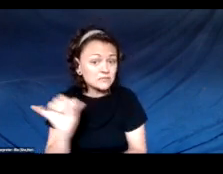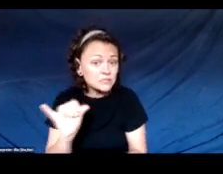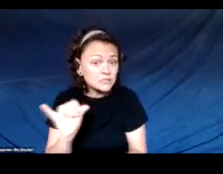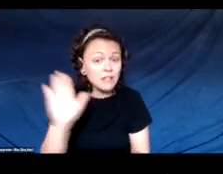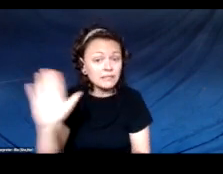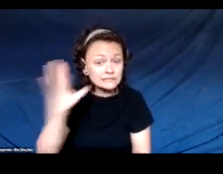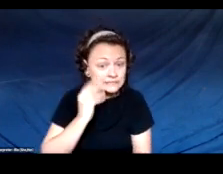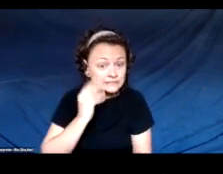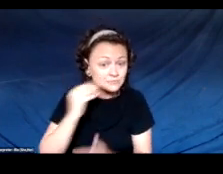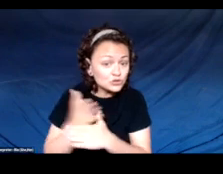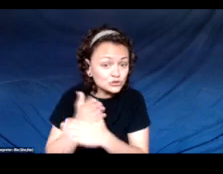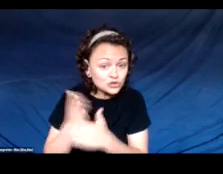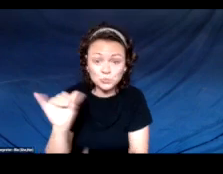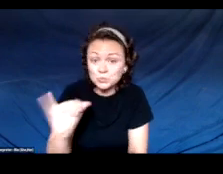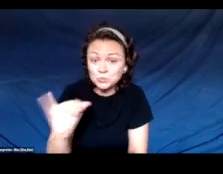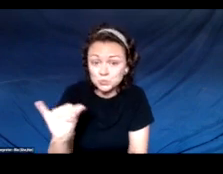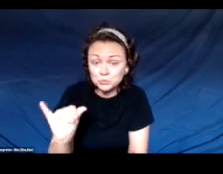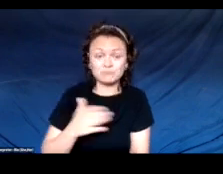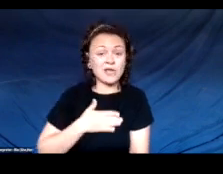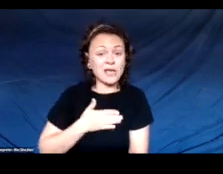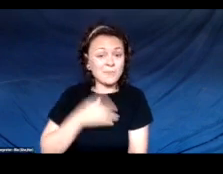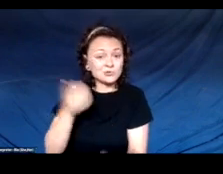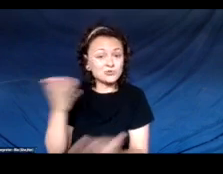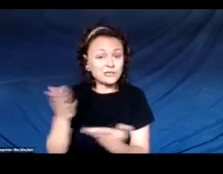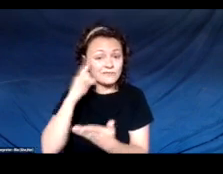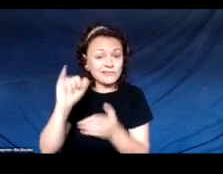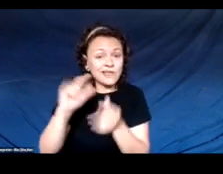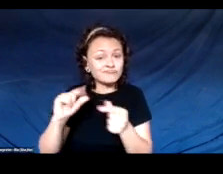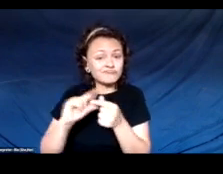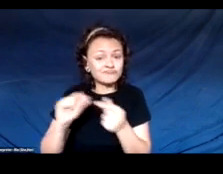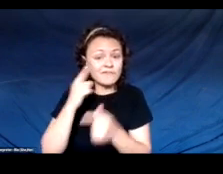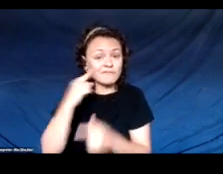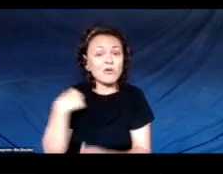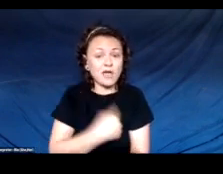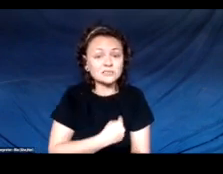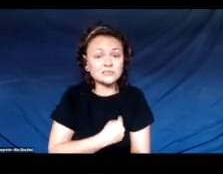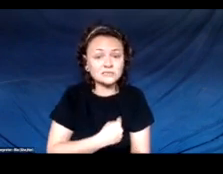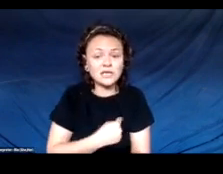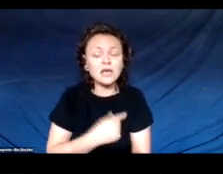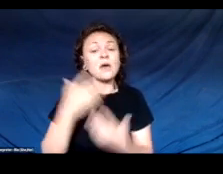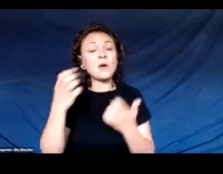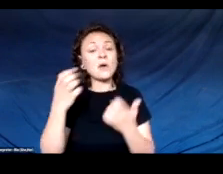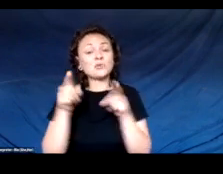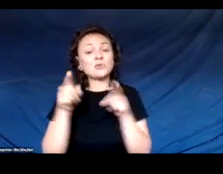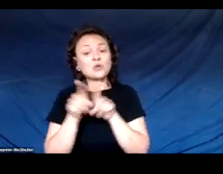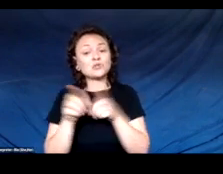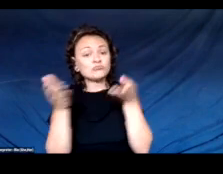I also want to move to Jenny a little bit to hear from Jenny.